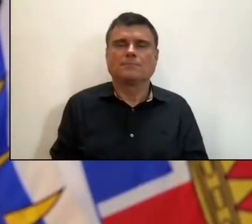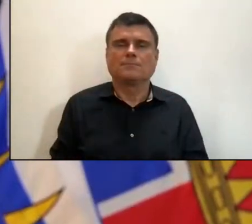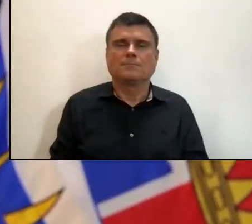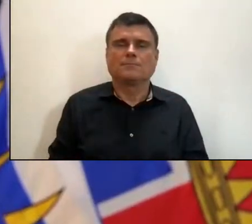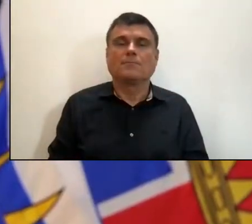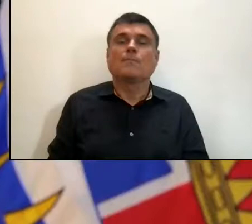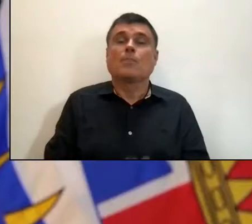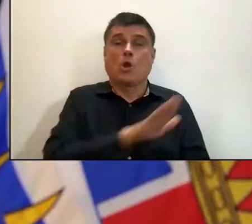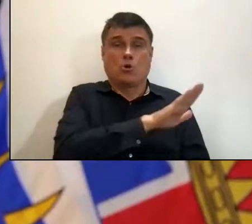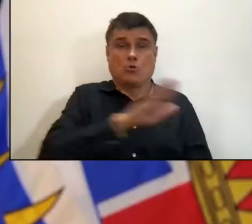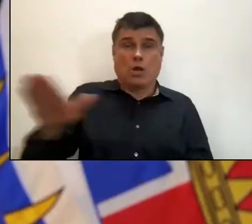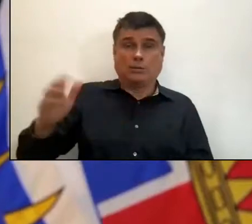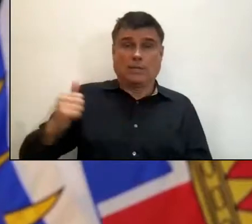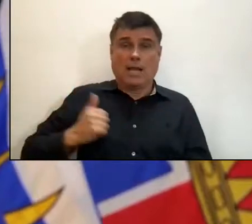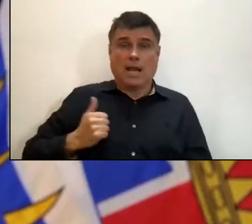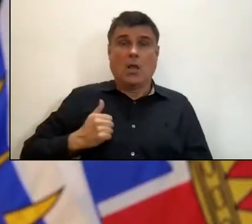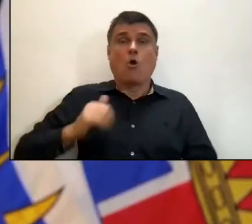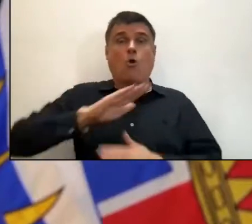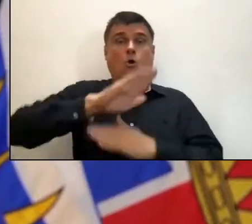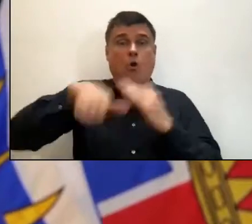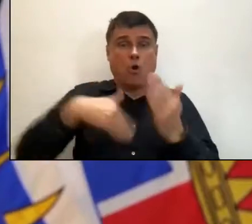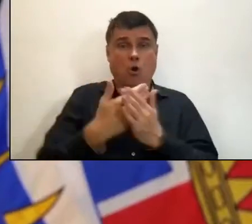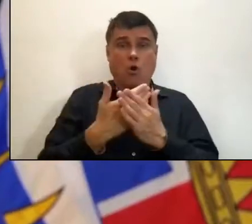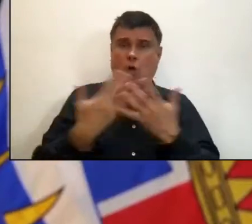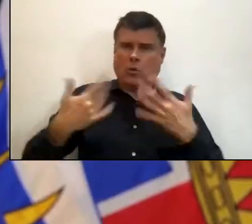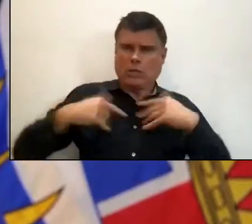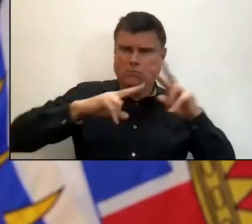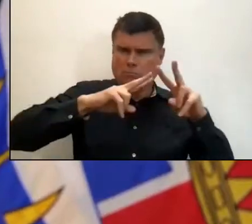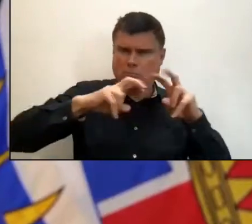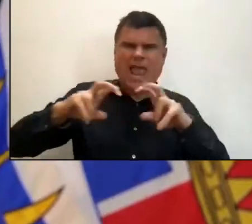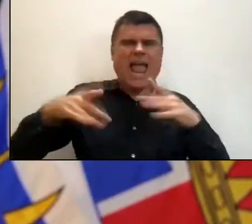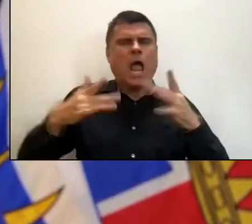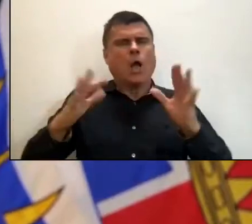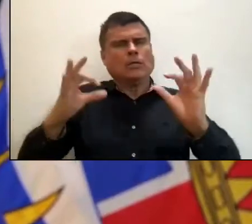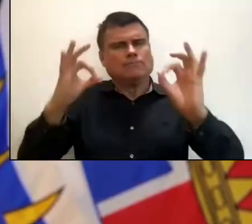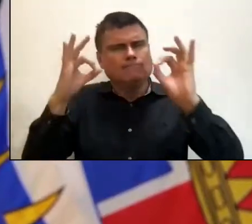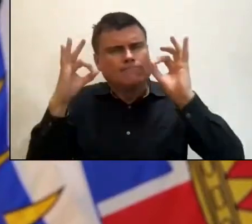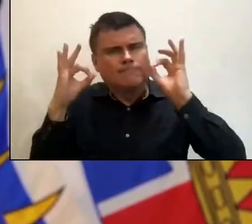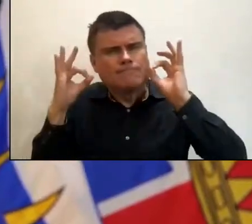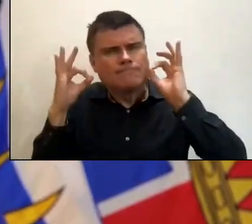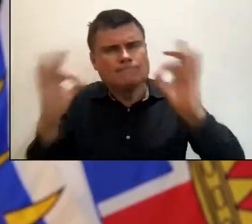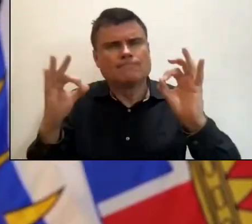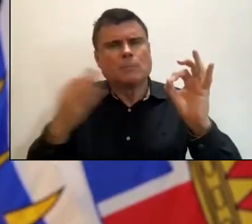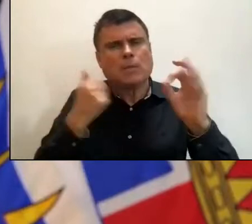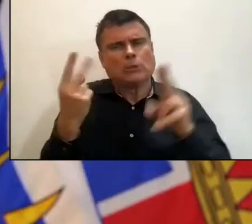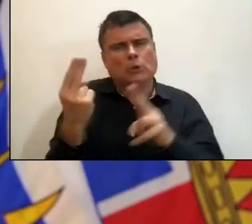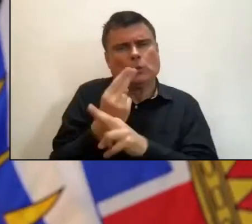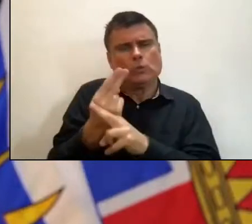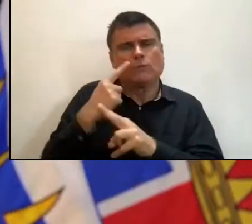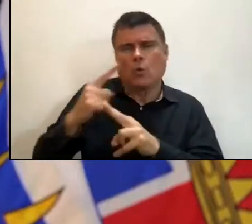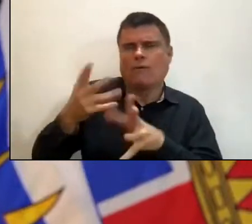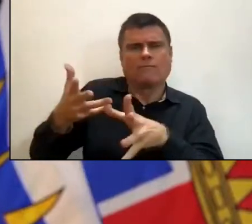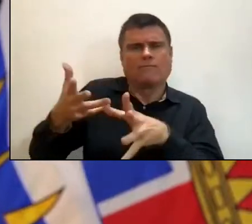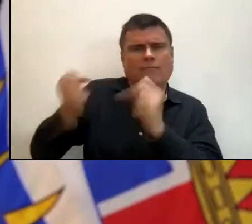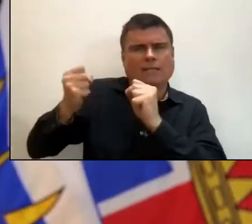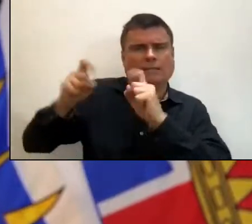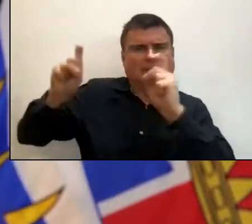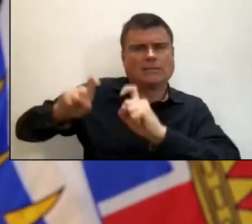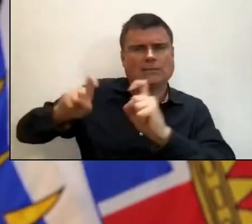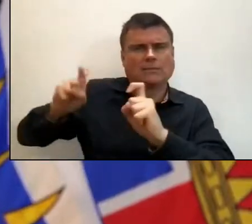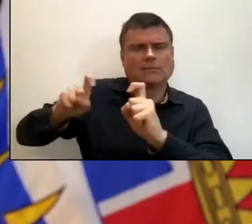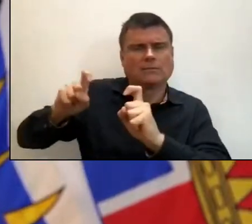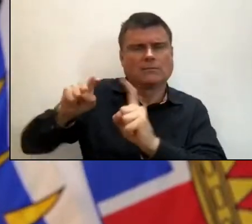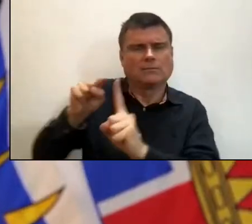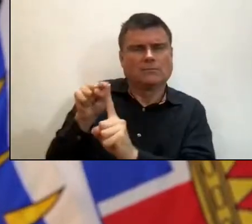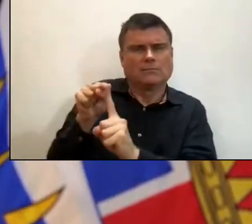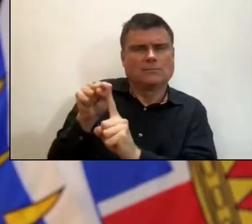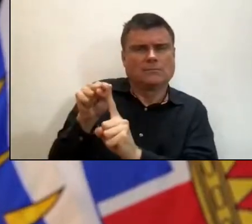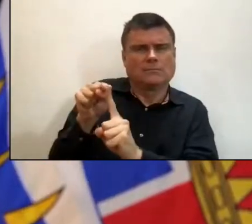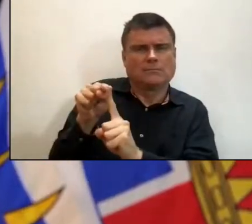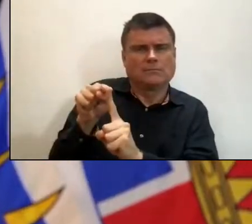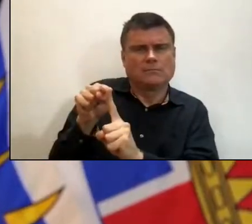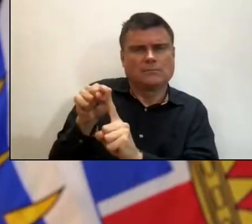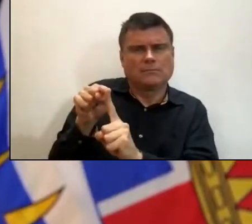the rapid tests.